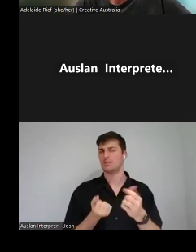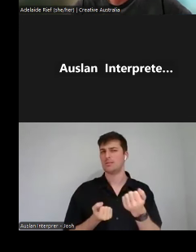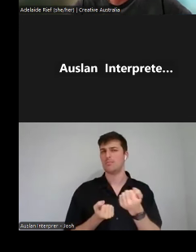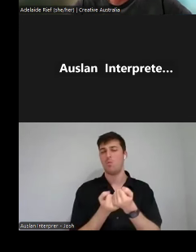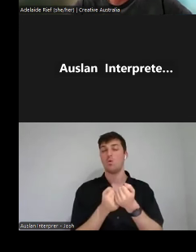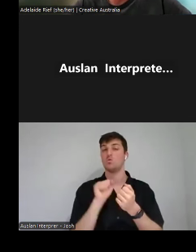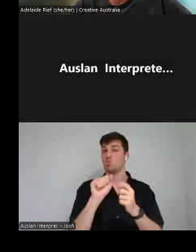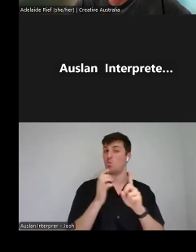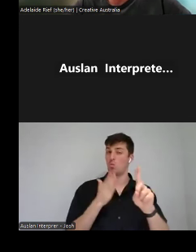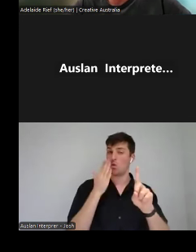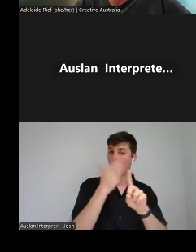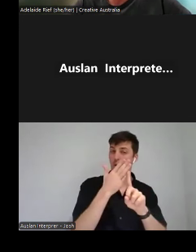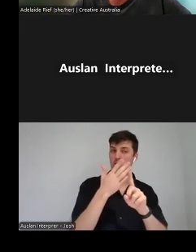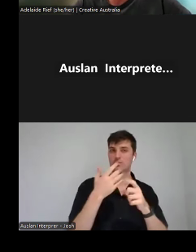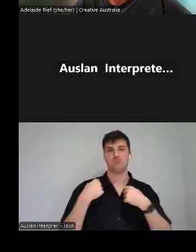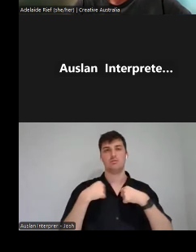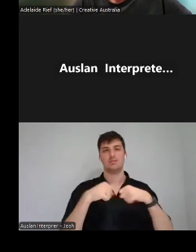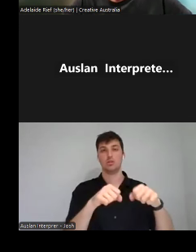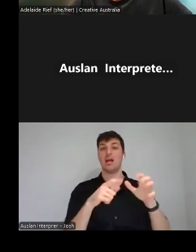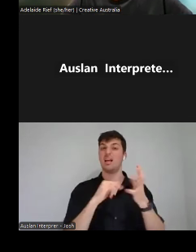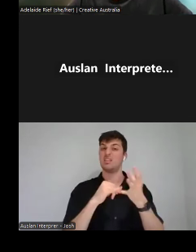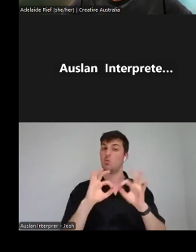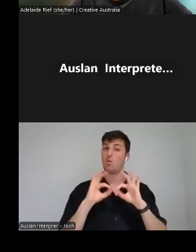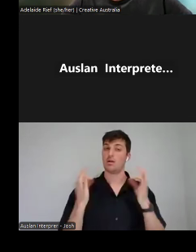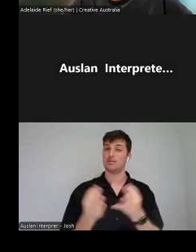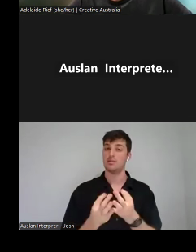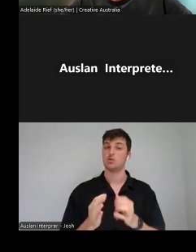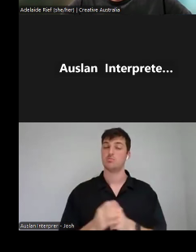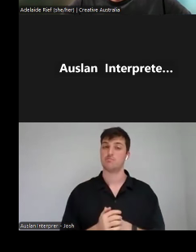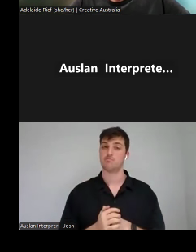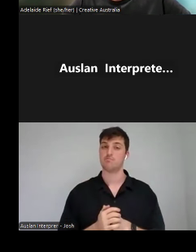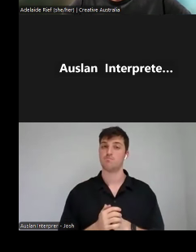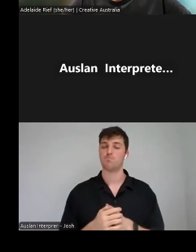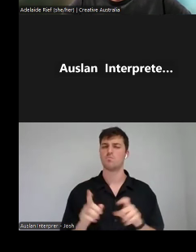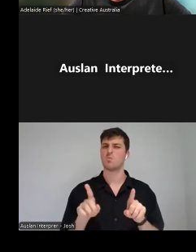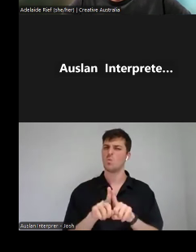and your strategic goals as an organisation. We're also generally interested in how the activities